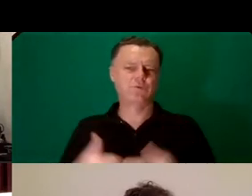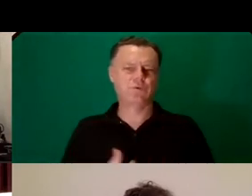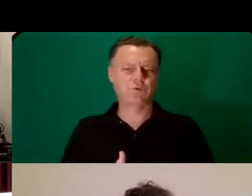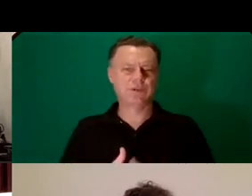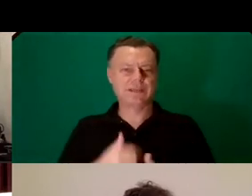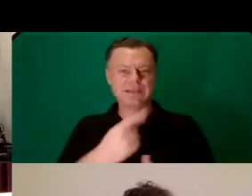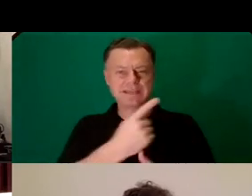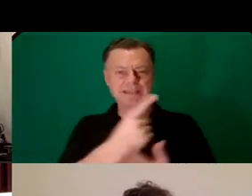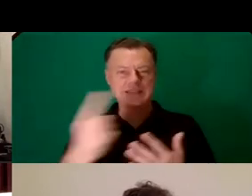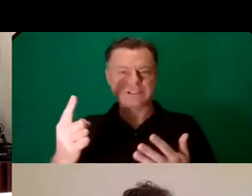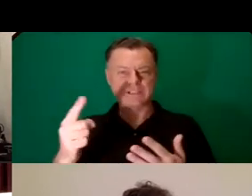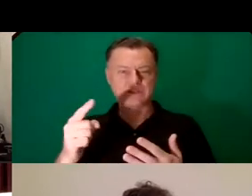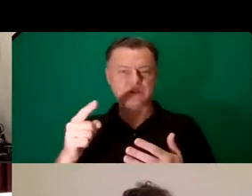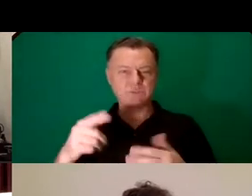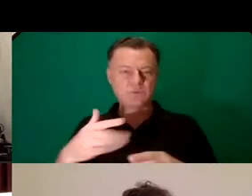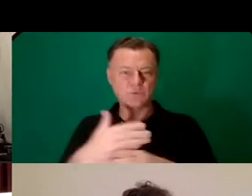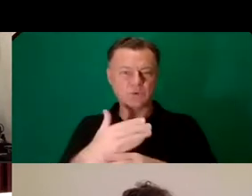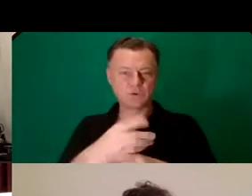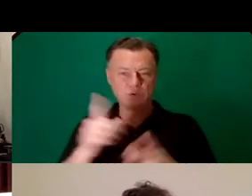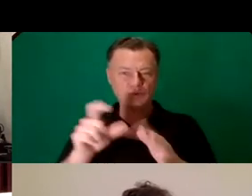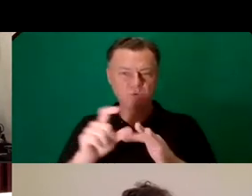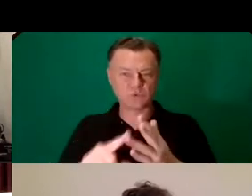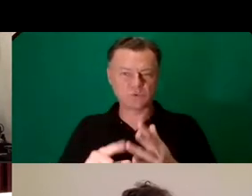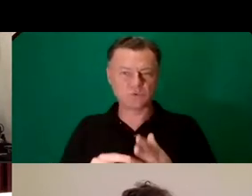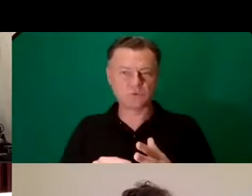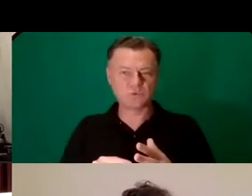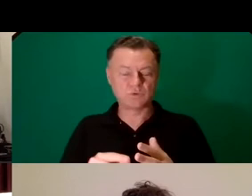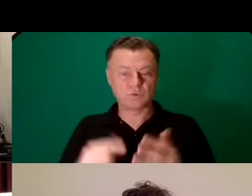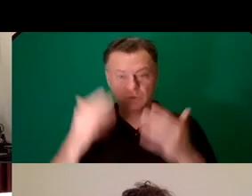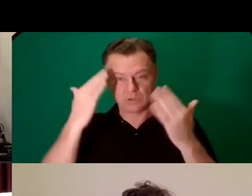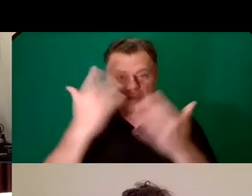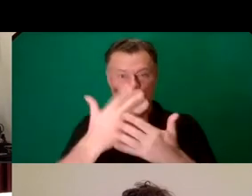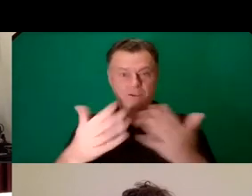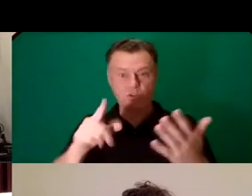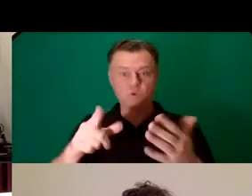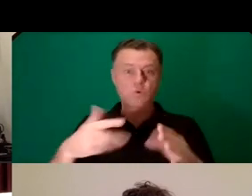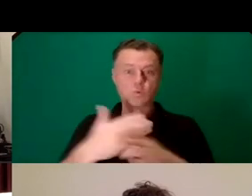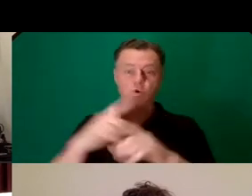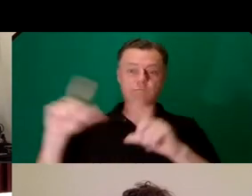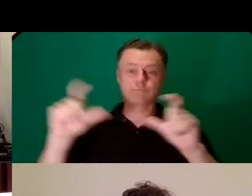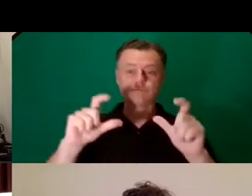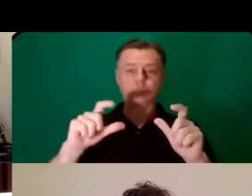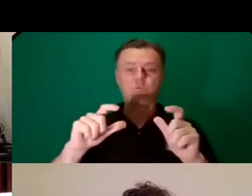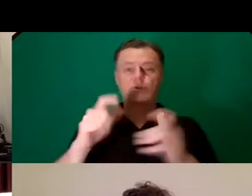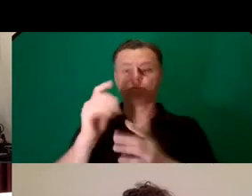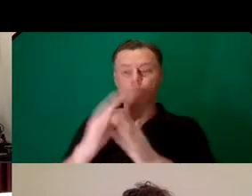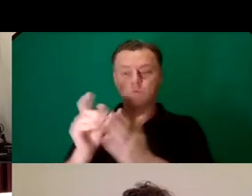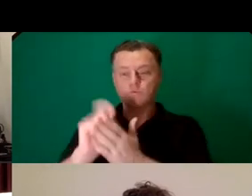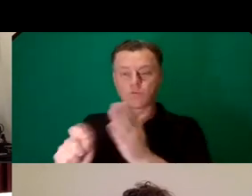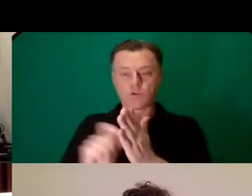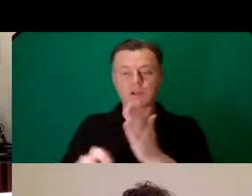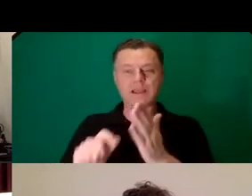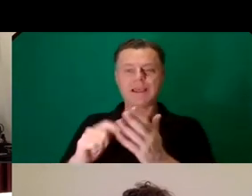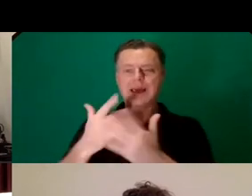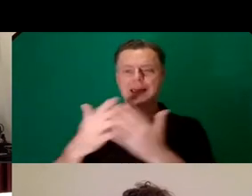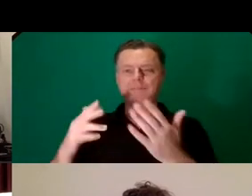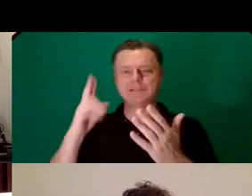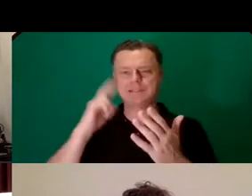that you each have done, we don't know how many people that will reach, so it's almost like a multiplying effect of stories.